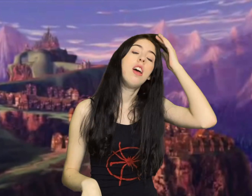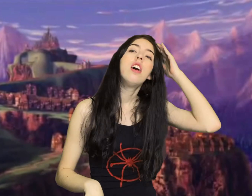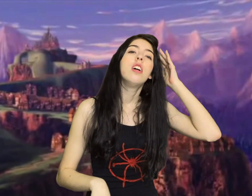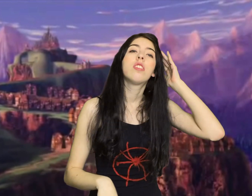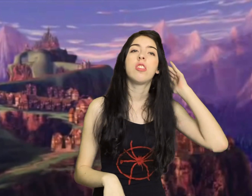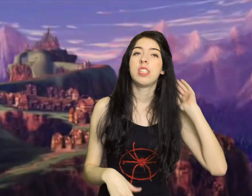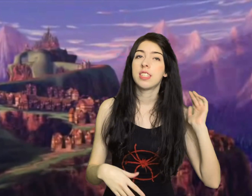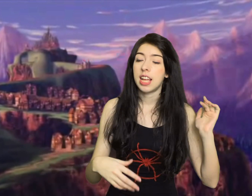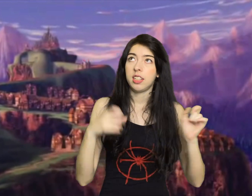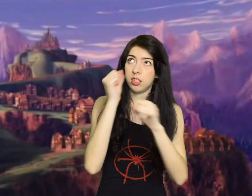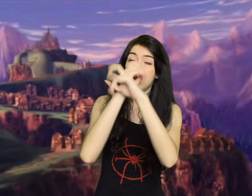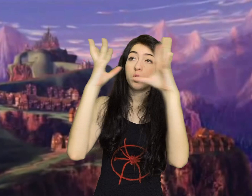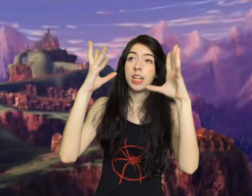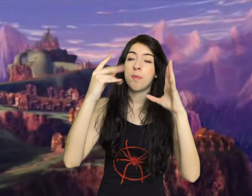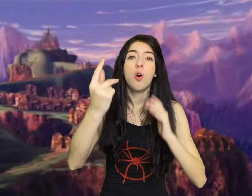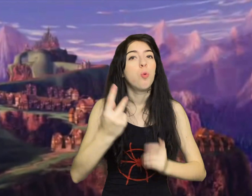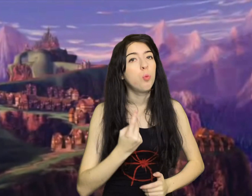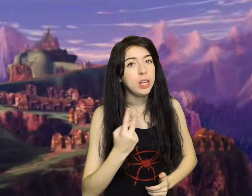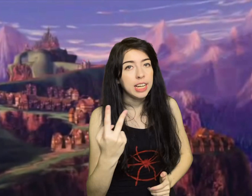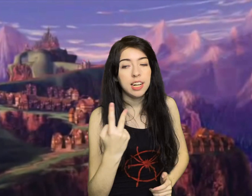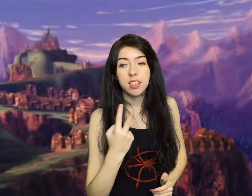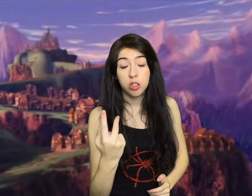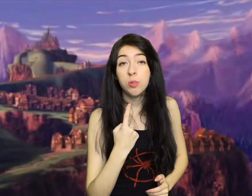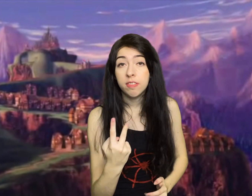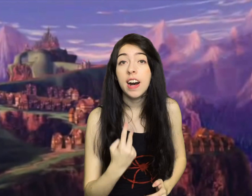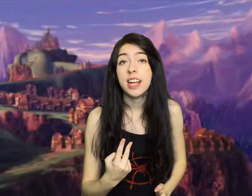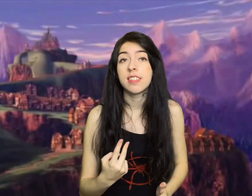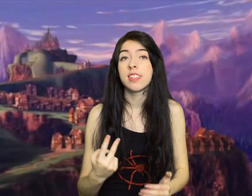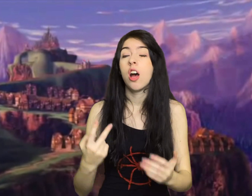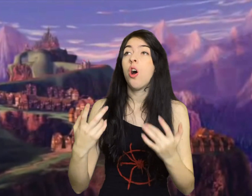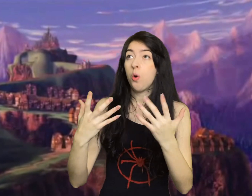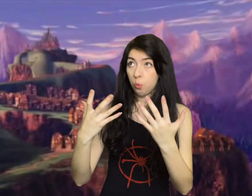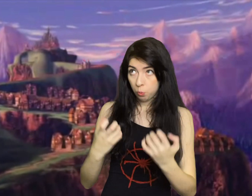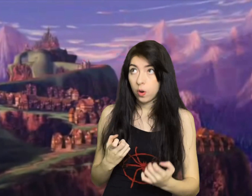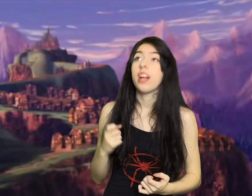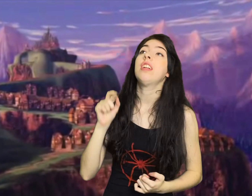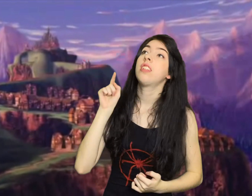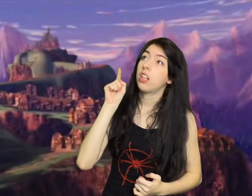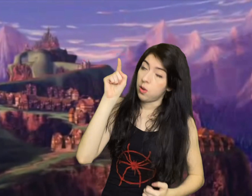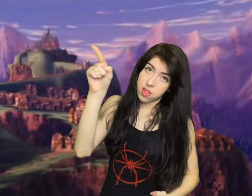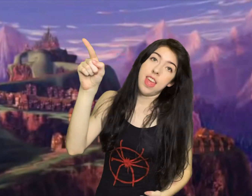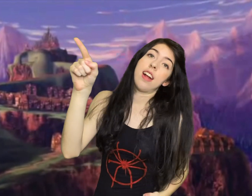so she's like you know DREAM we the two of us want to go there